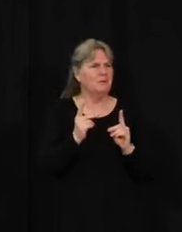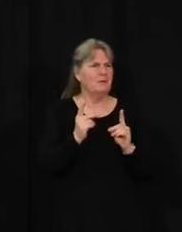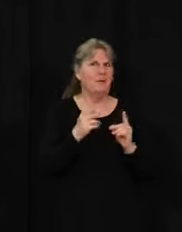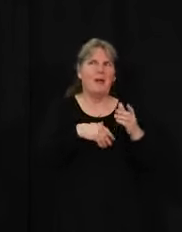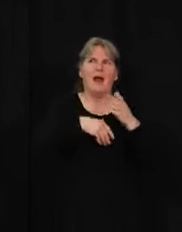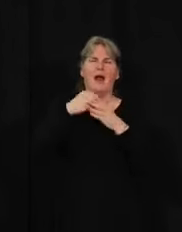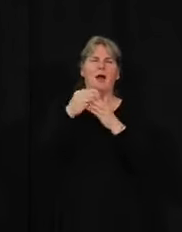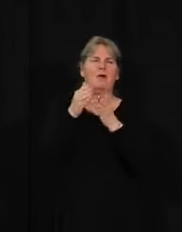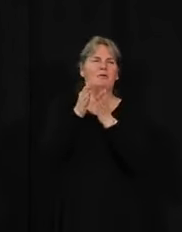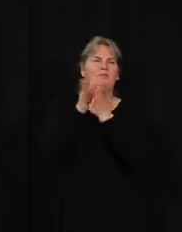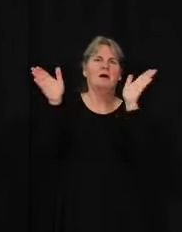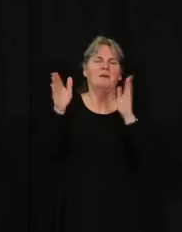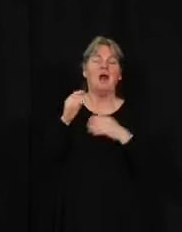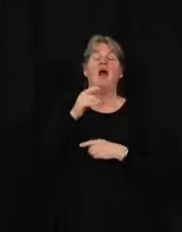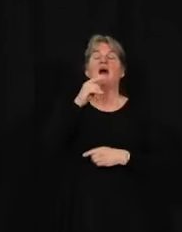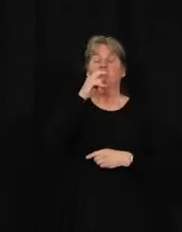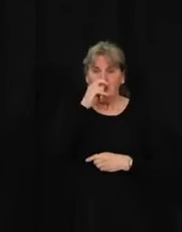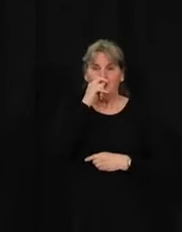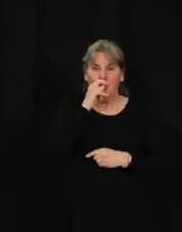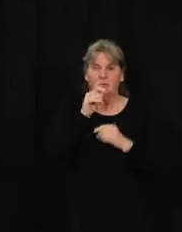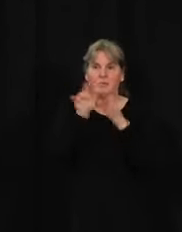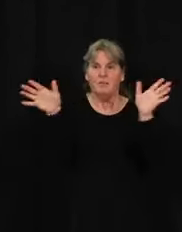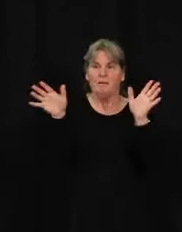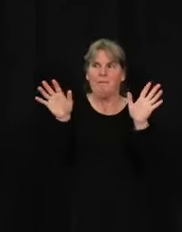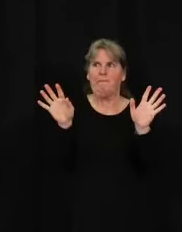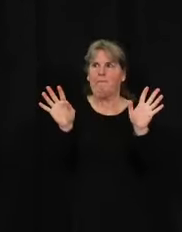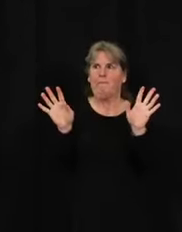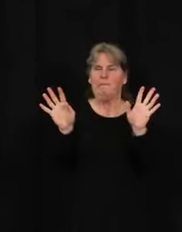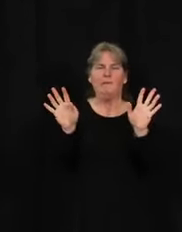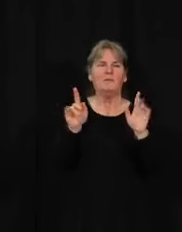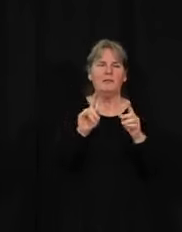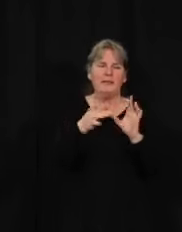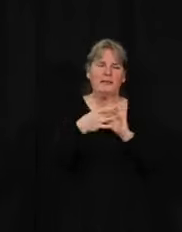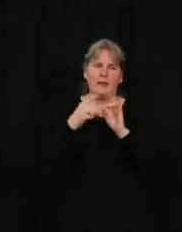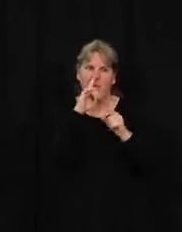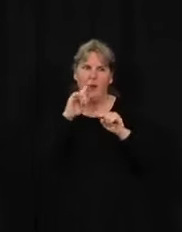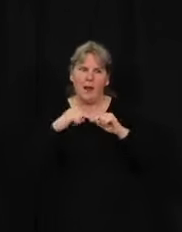in the public and maybe having an unintentional sneeze that is